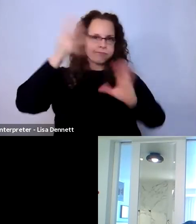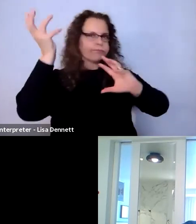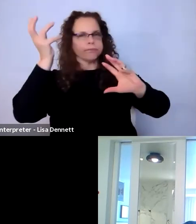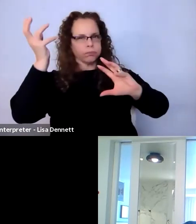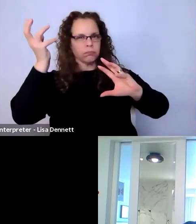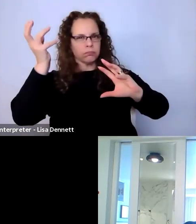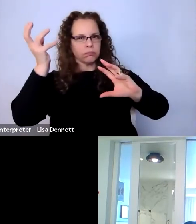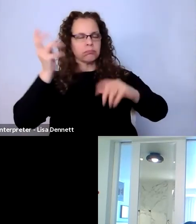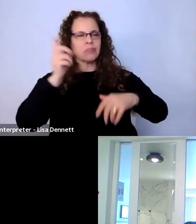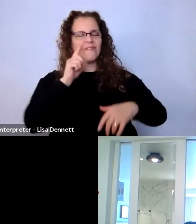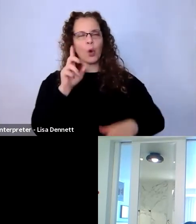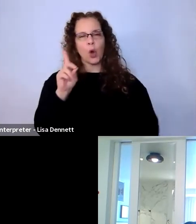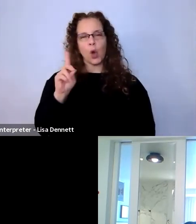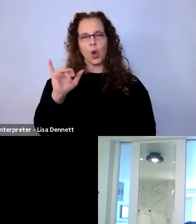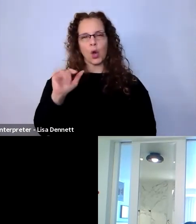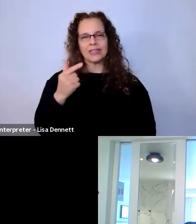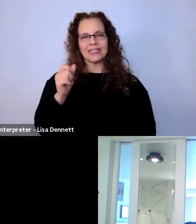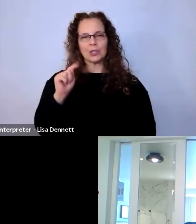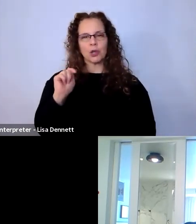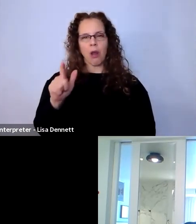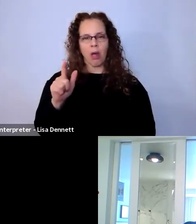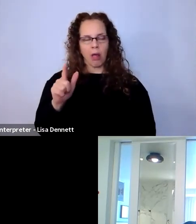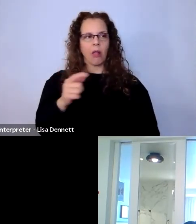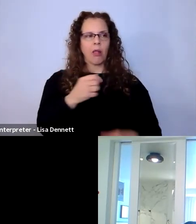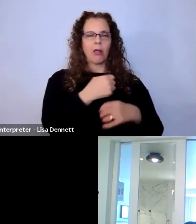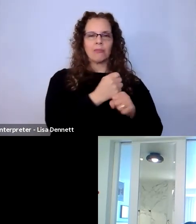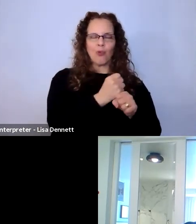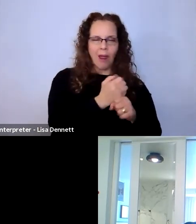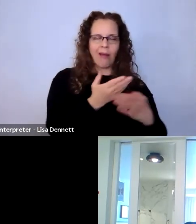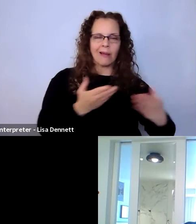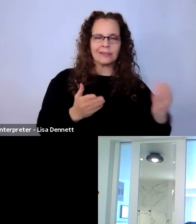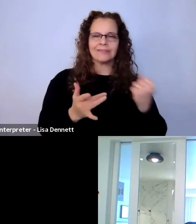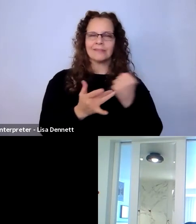digital products and technology in such a way that accessibility becomes a core